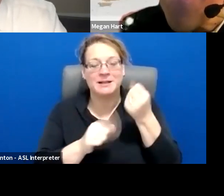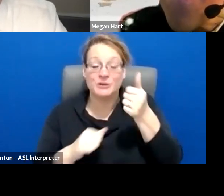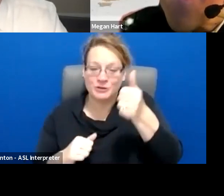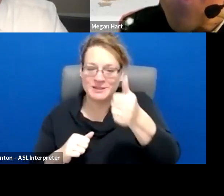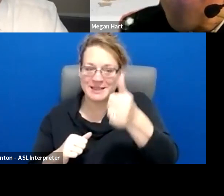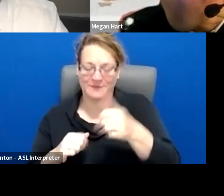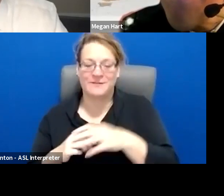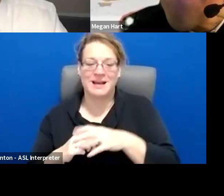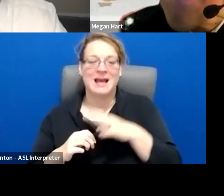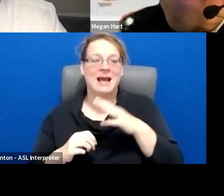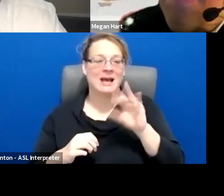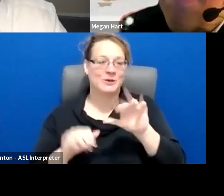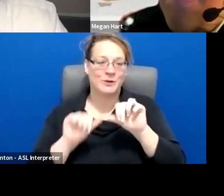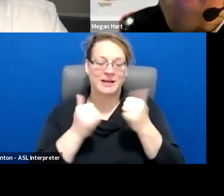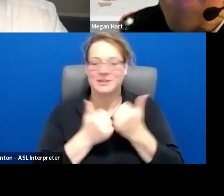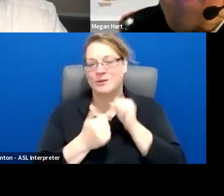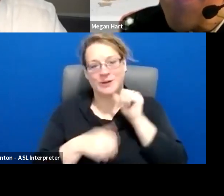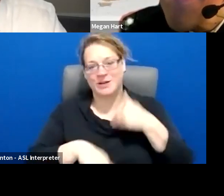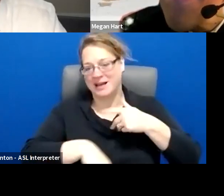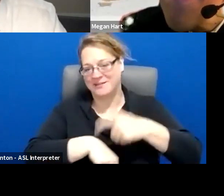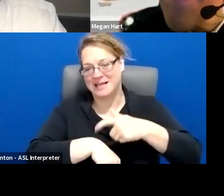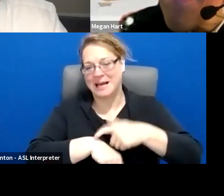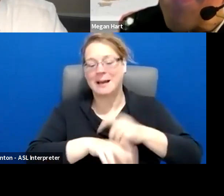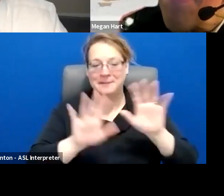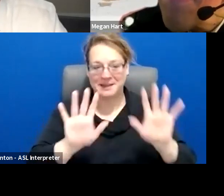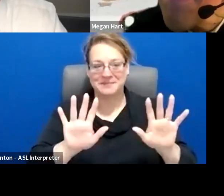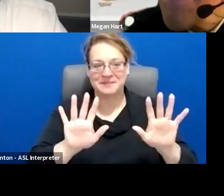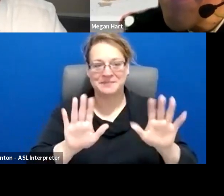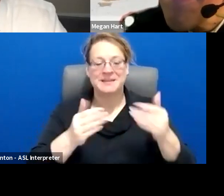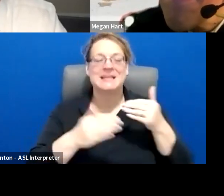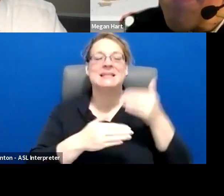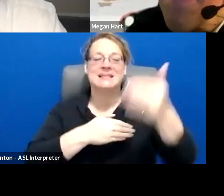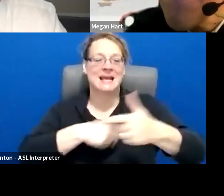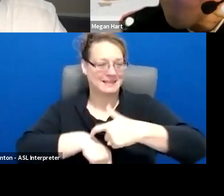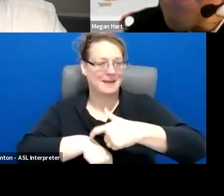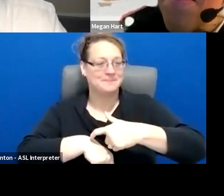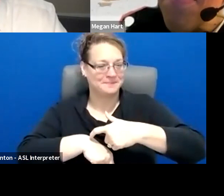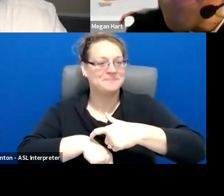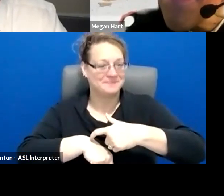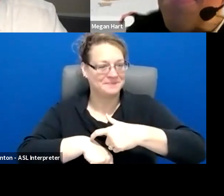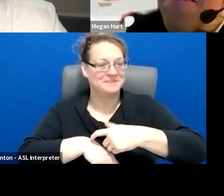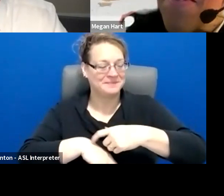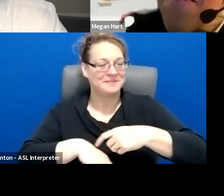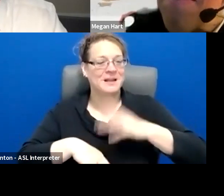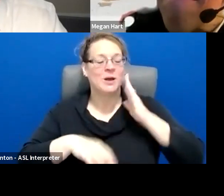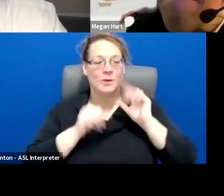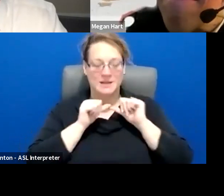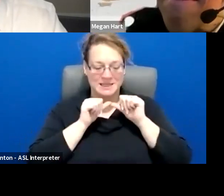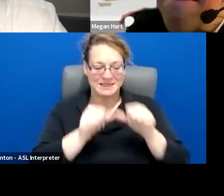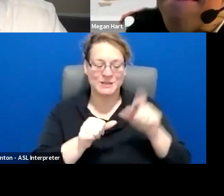I probably should've asked a question and asked you to tell me your favorite story about how hiring a person with a disability